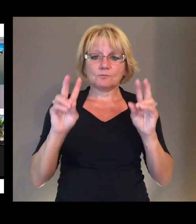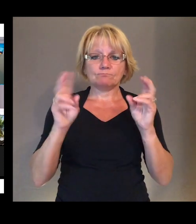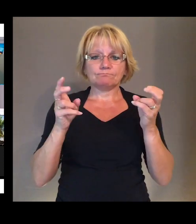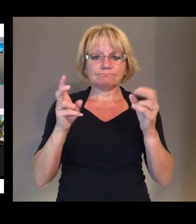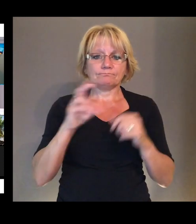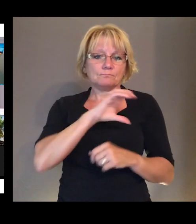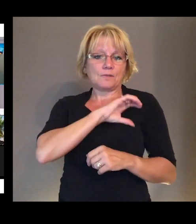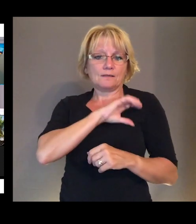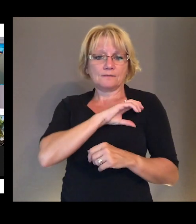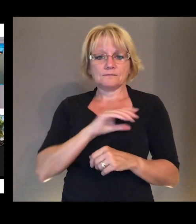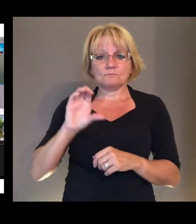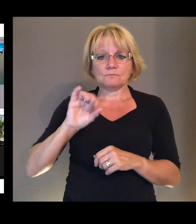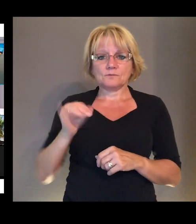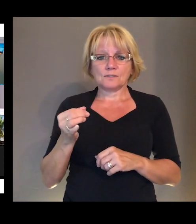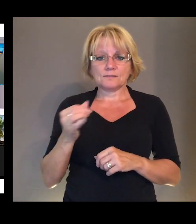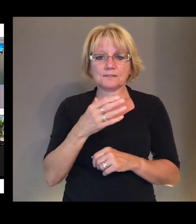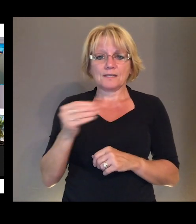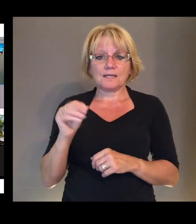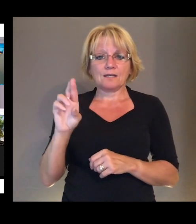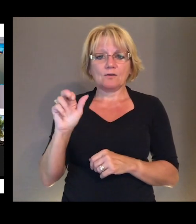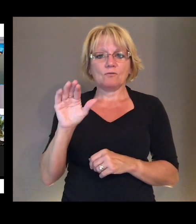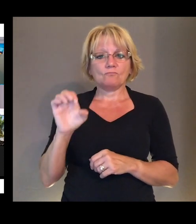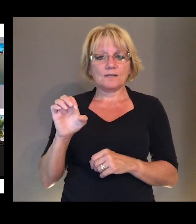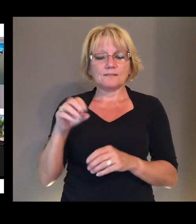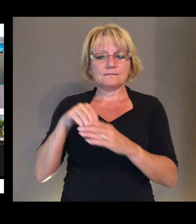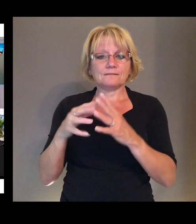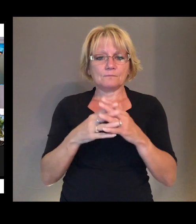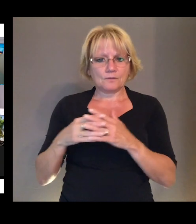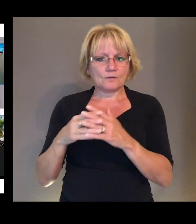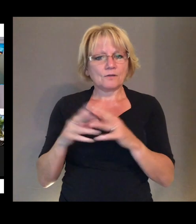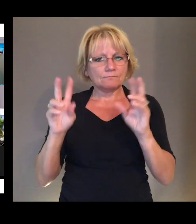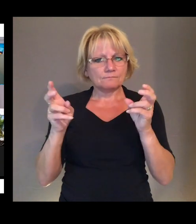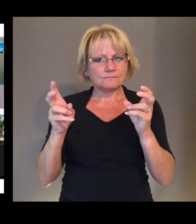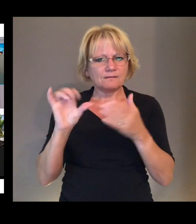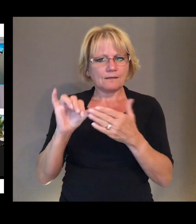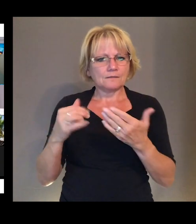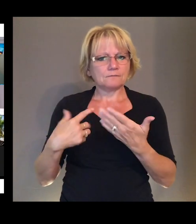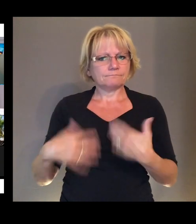that we did policing criminal justice and race in America, which was extremely powerful there as well.